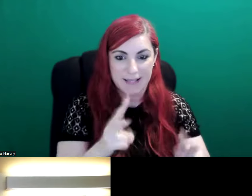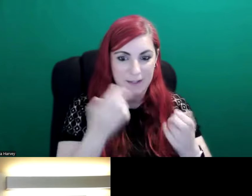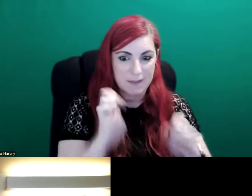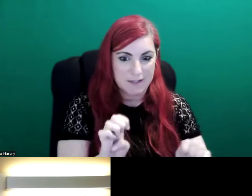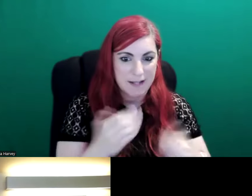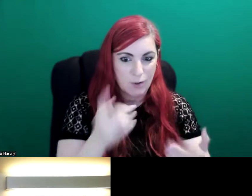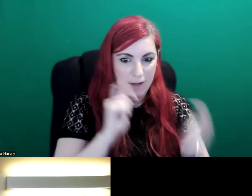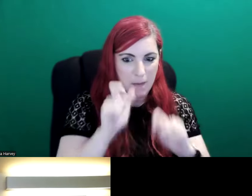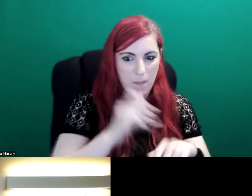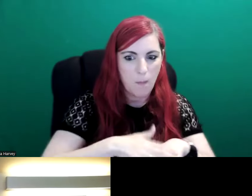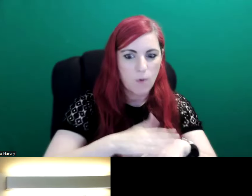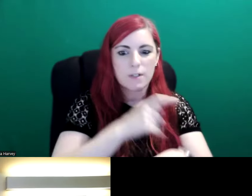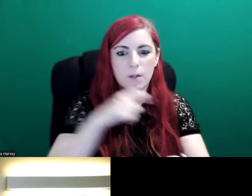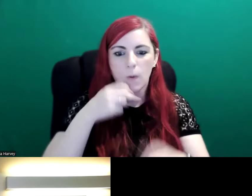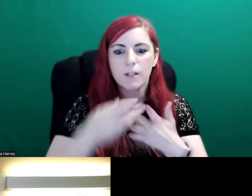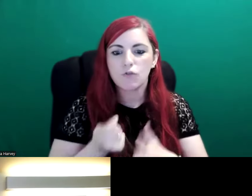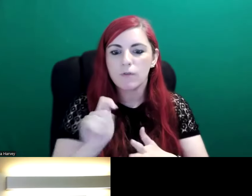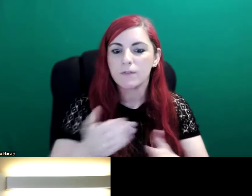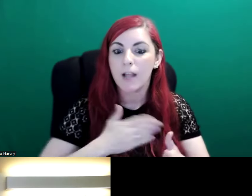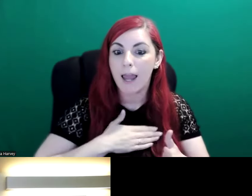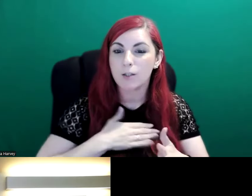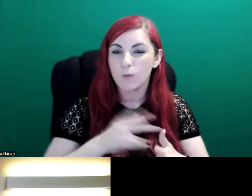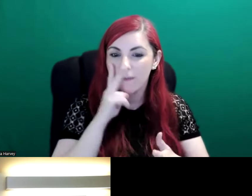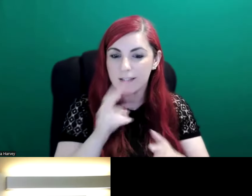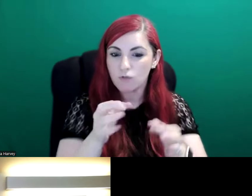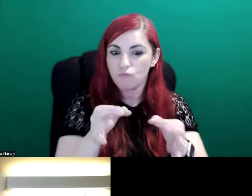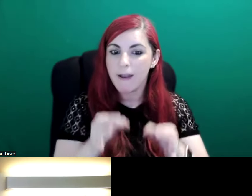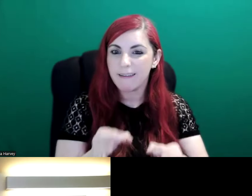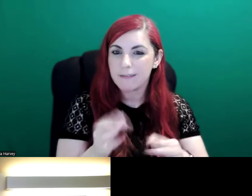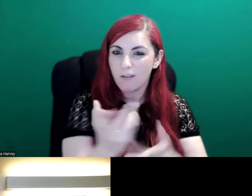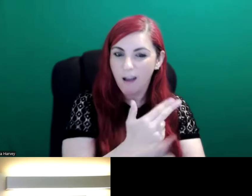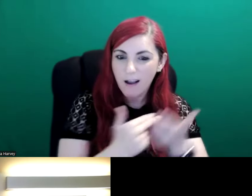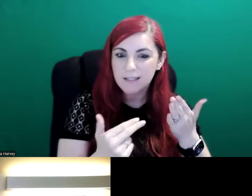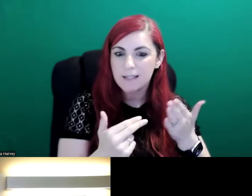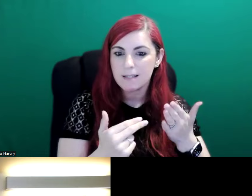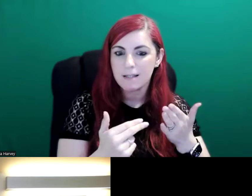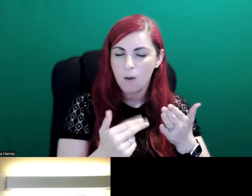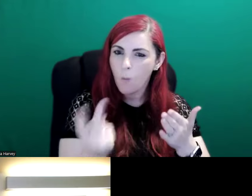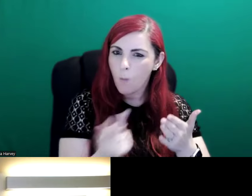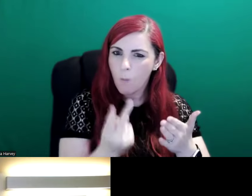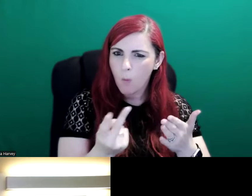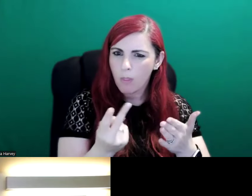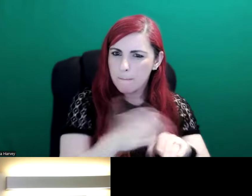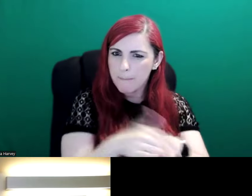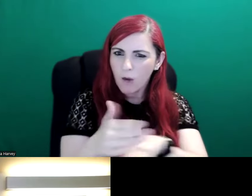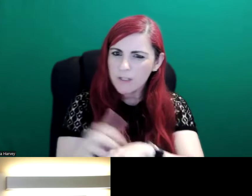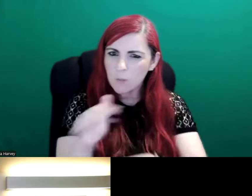likes to visit the graves of artists and composers and writers. Where are these ladies buried?